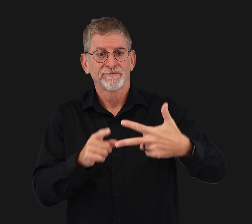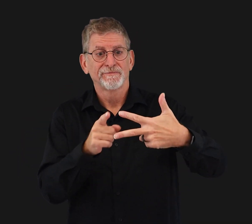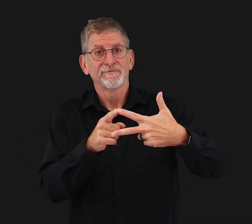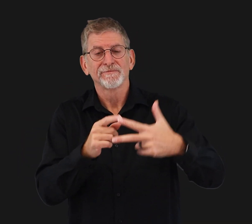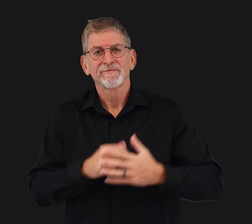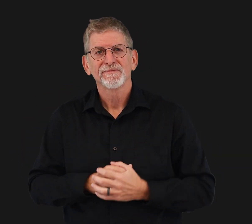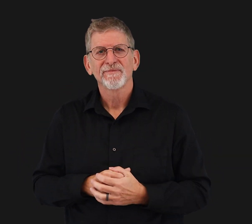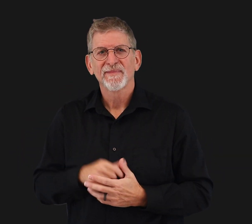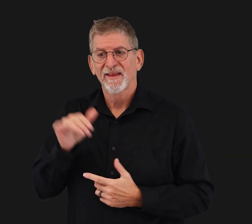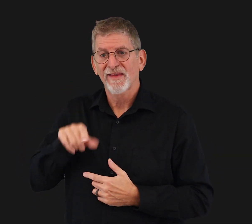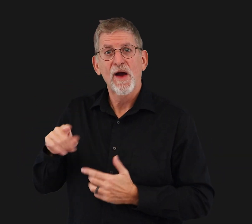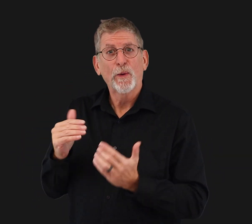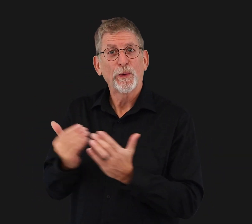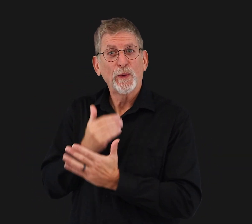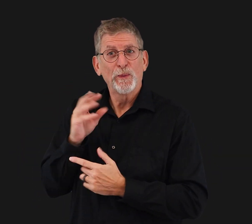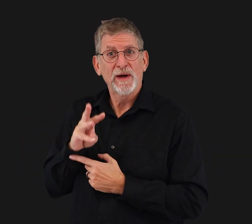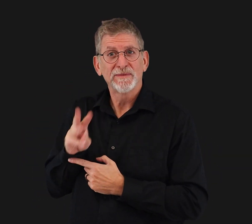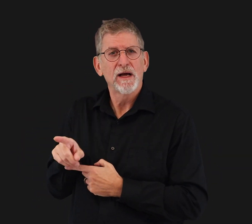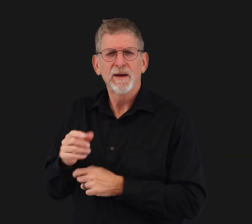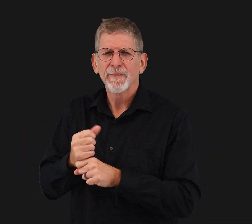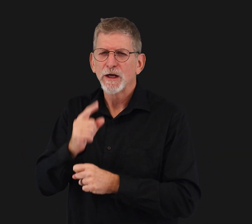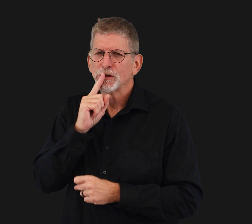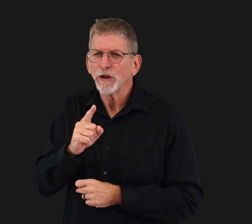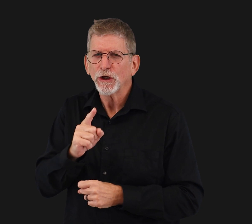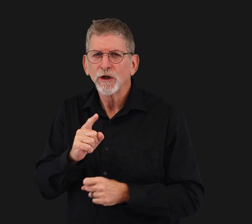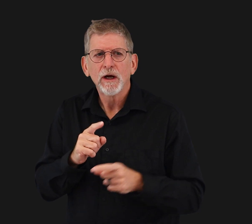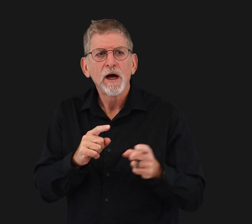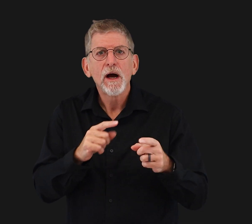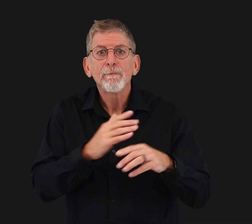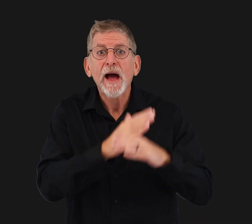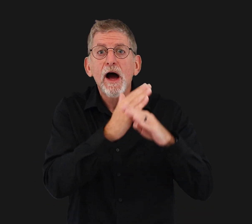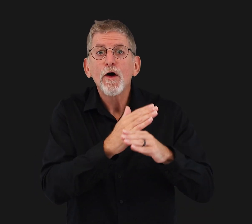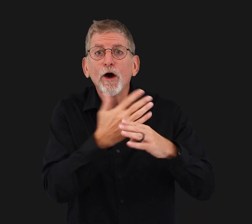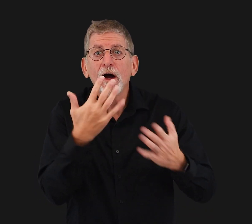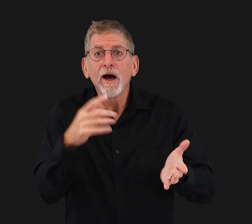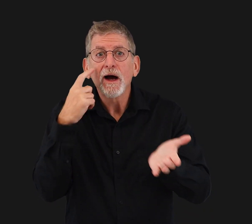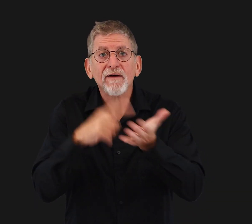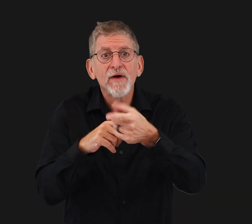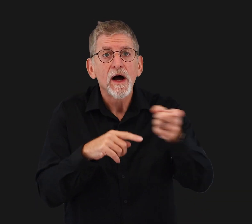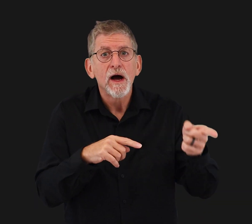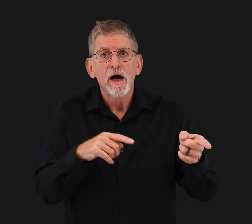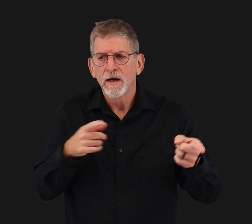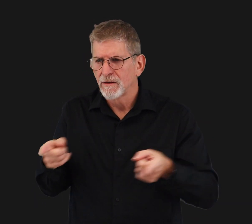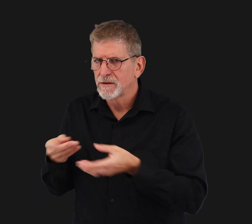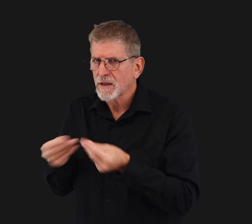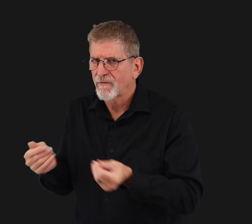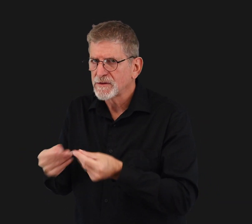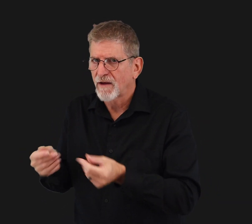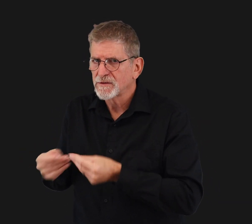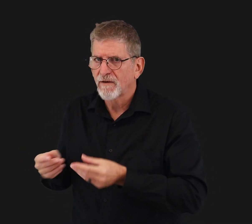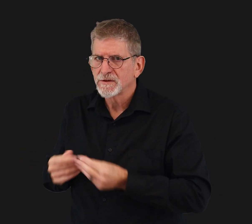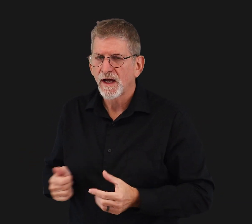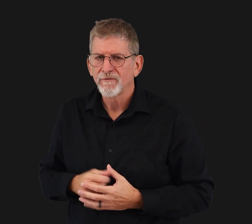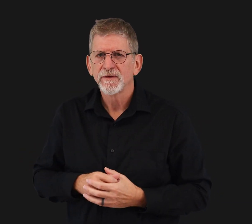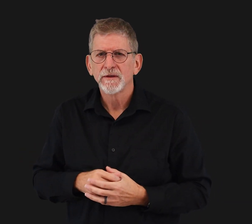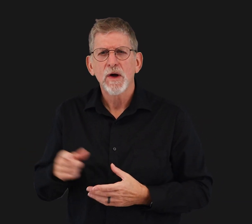• This new website ensures that identified barriers have been addressed.